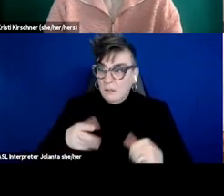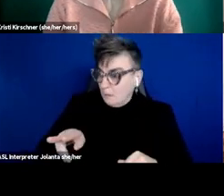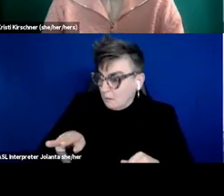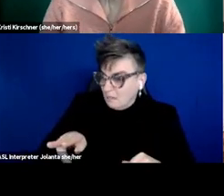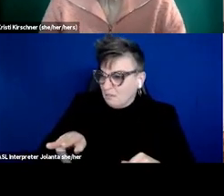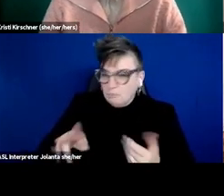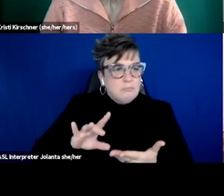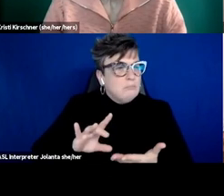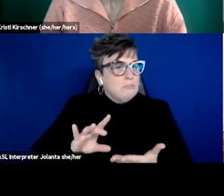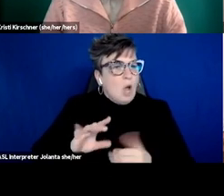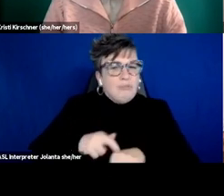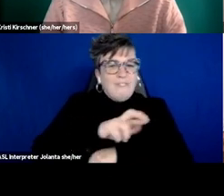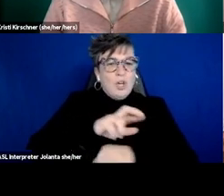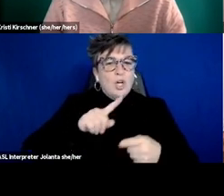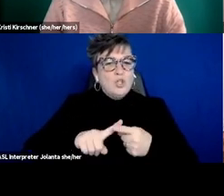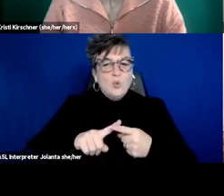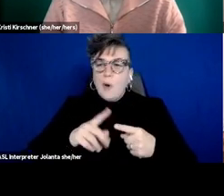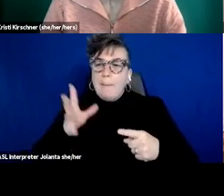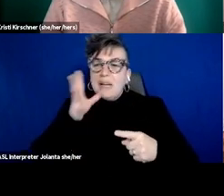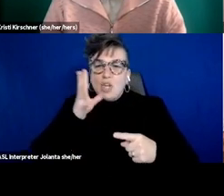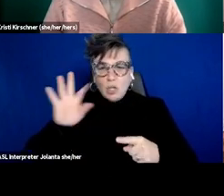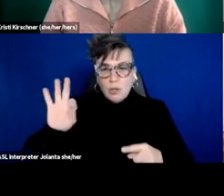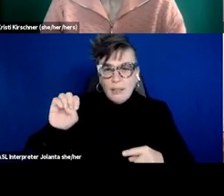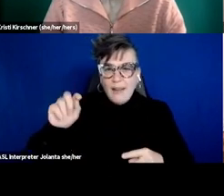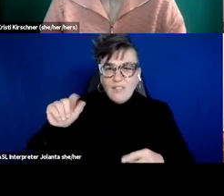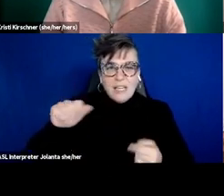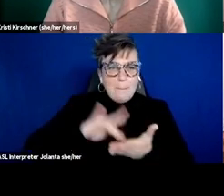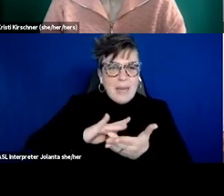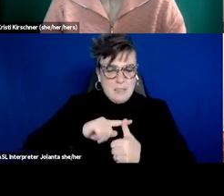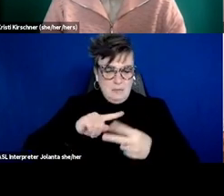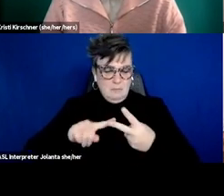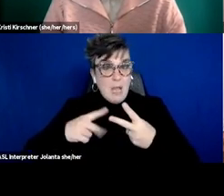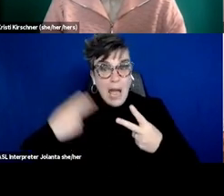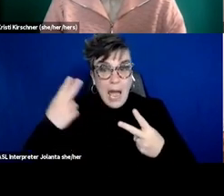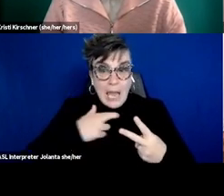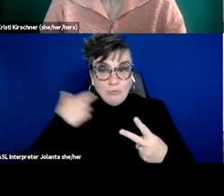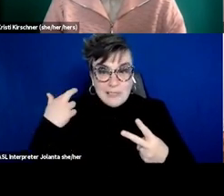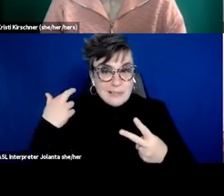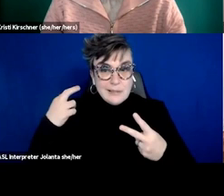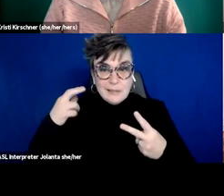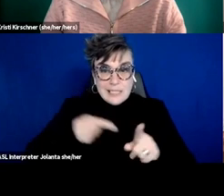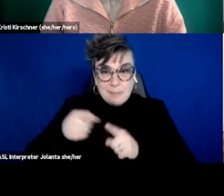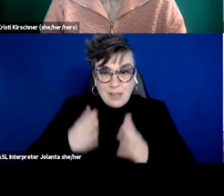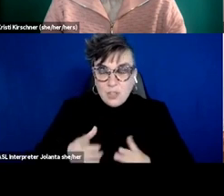maternal fetal medicine or to another high-risk specialist or told to travel very expensive